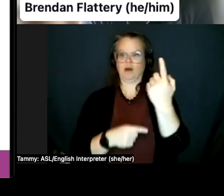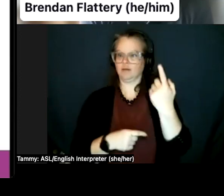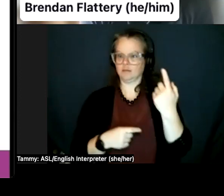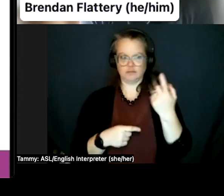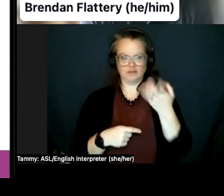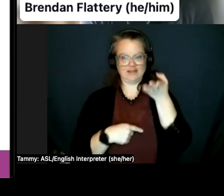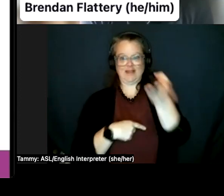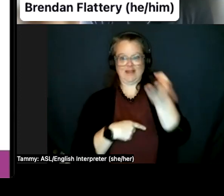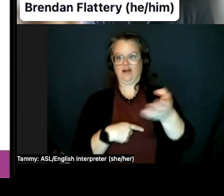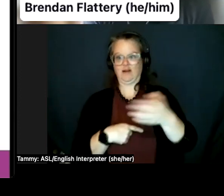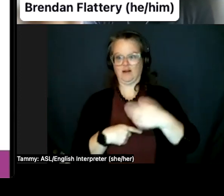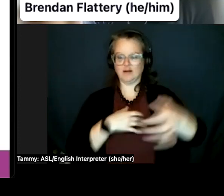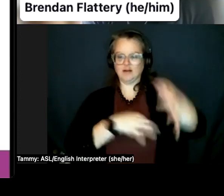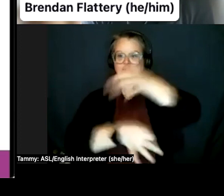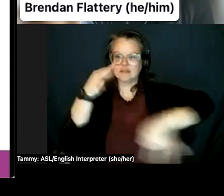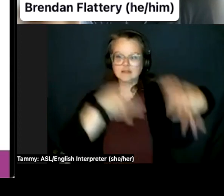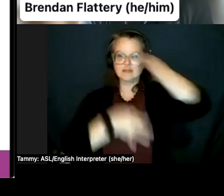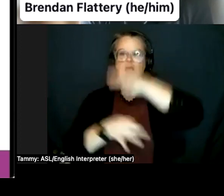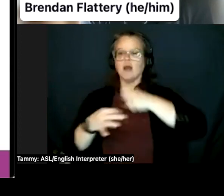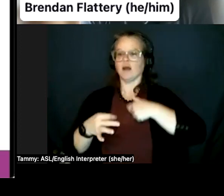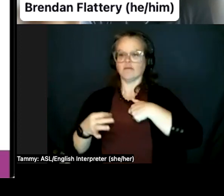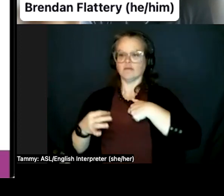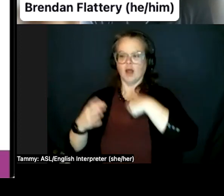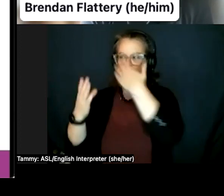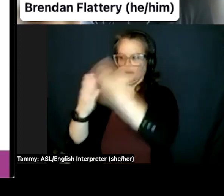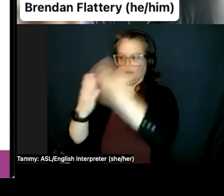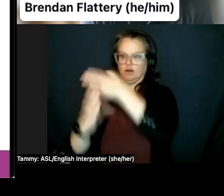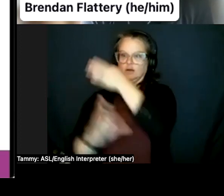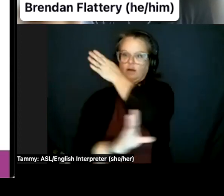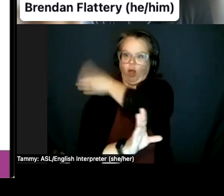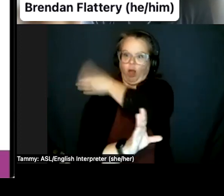And the other way I like to keep things sticky is that you can, right in the Windows taskbar,